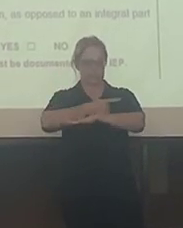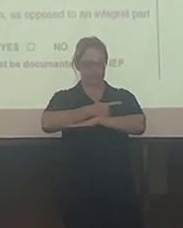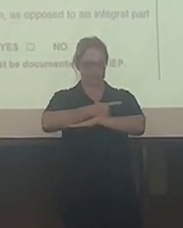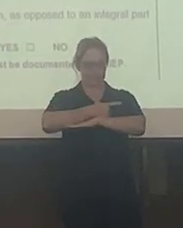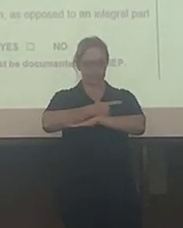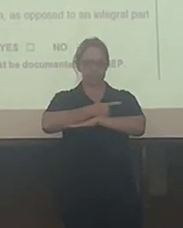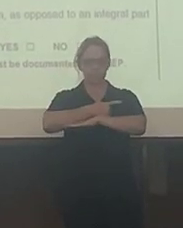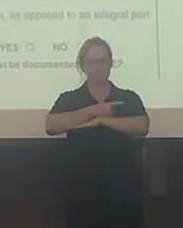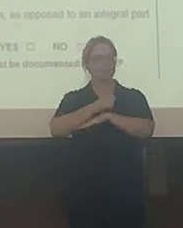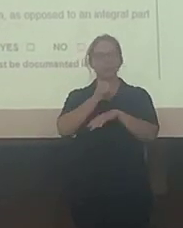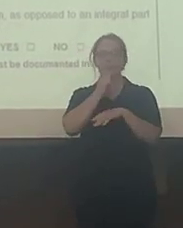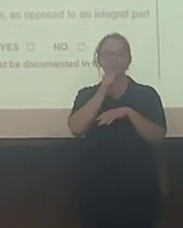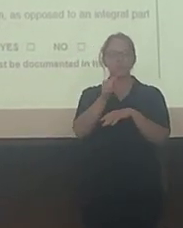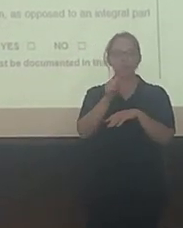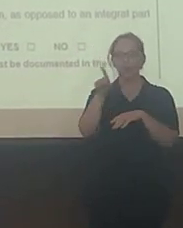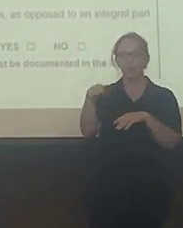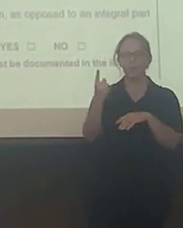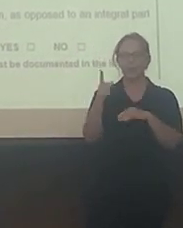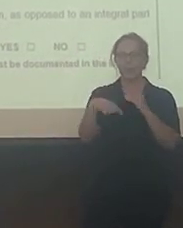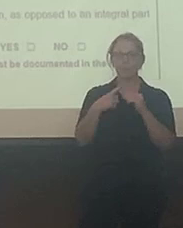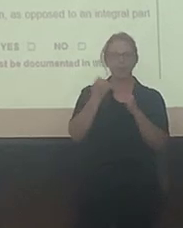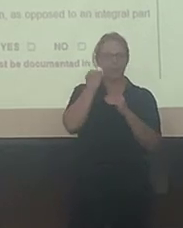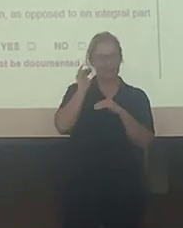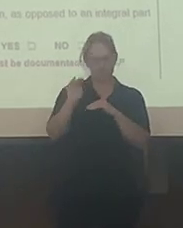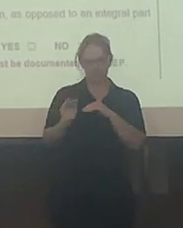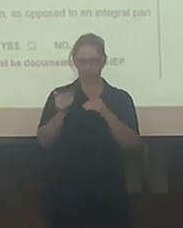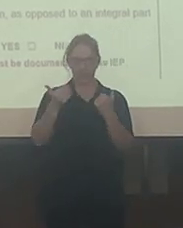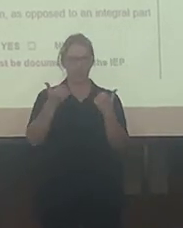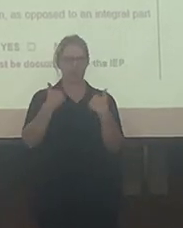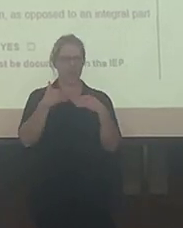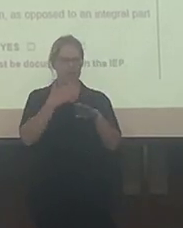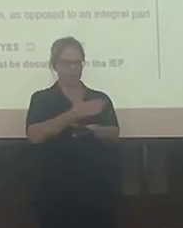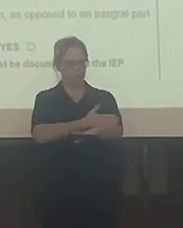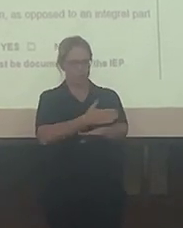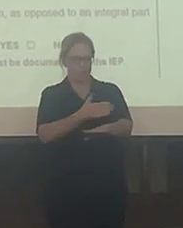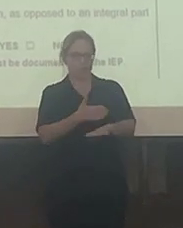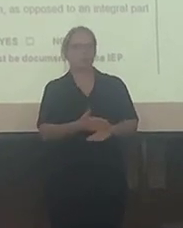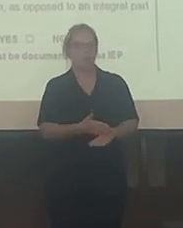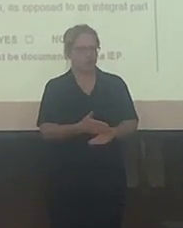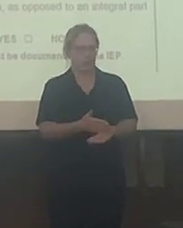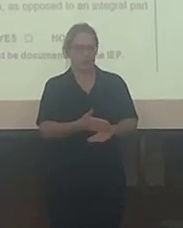and it's not just about if a child has regression like they maybe they go home for christmas